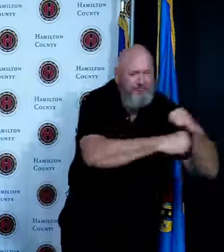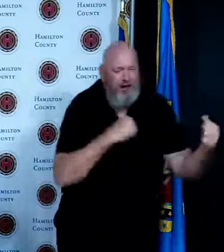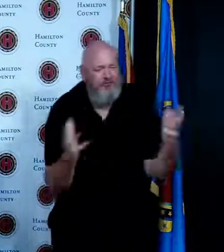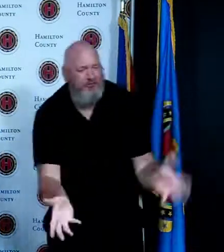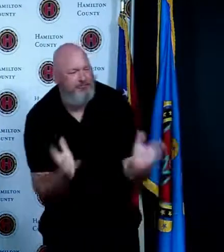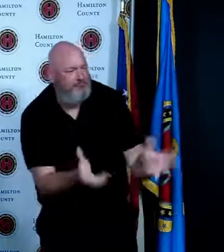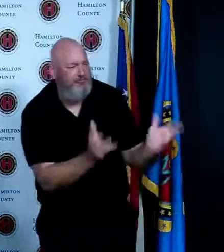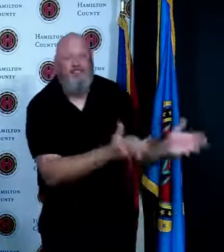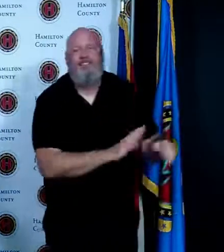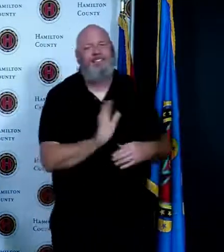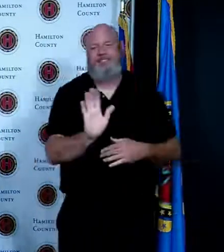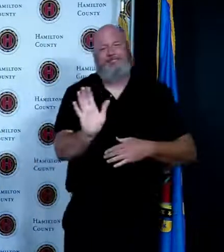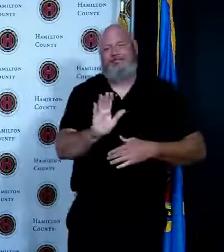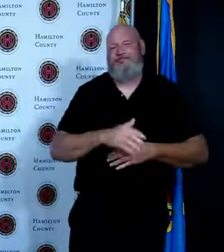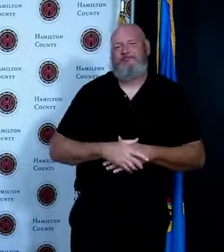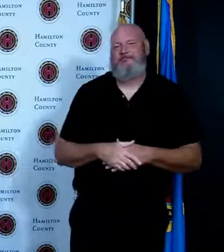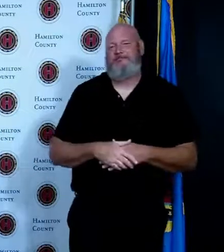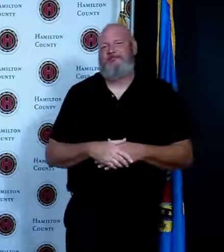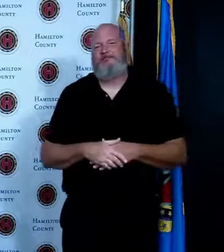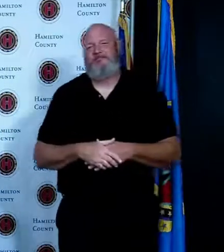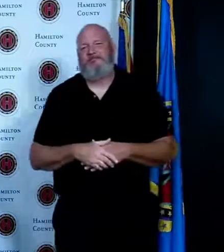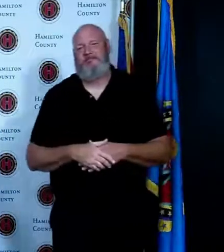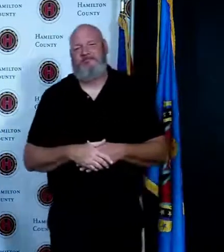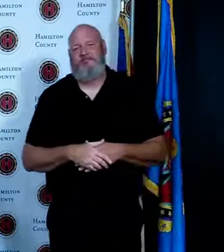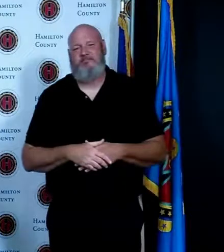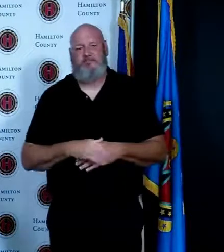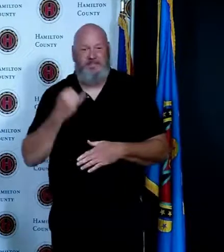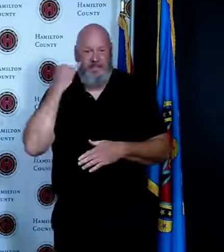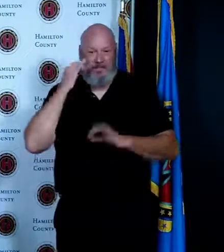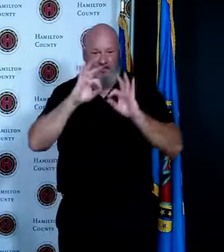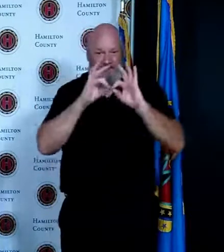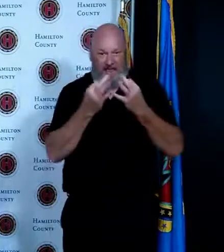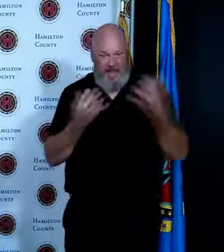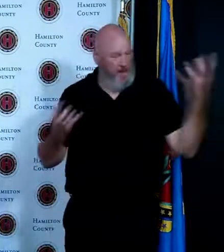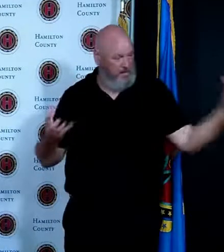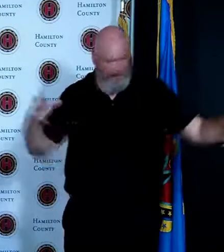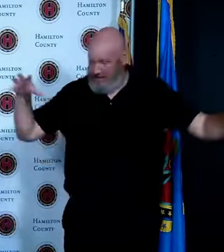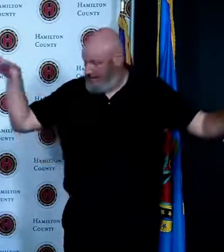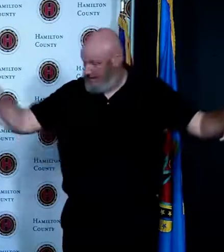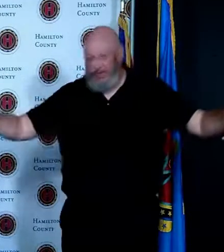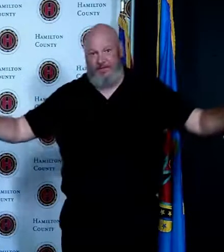risk of Covid-19 so if if you're doing those types of activities there are